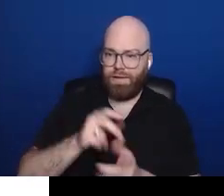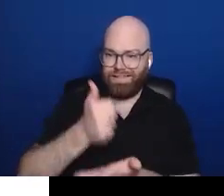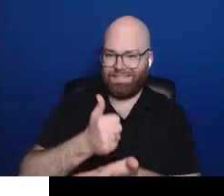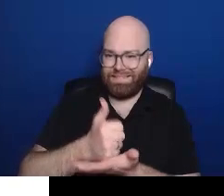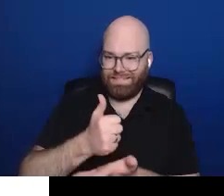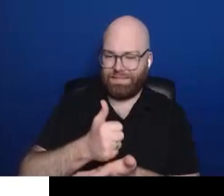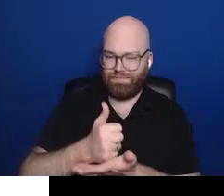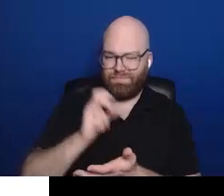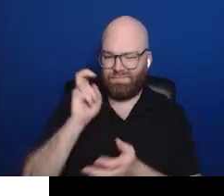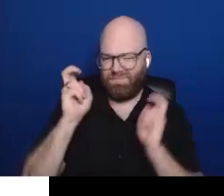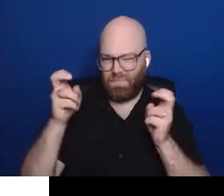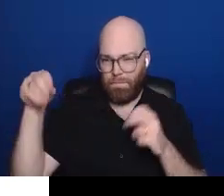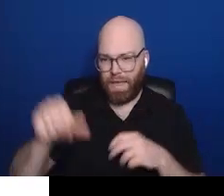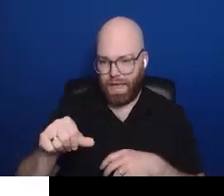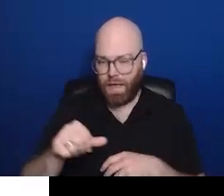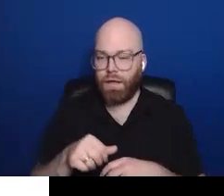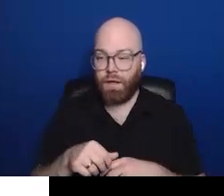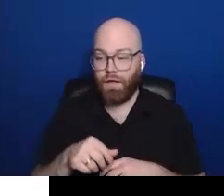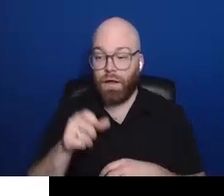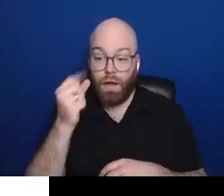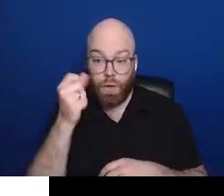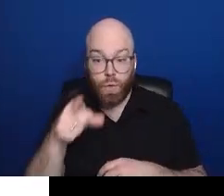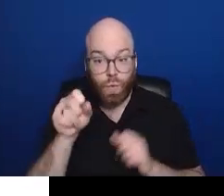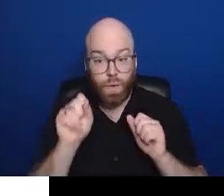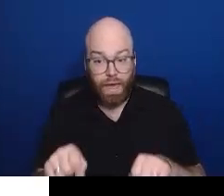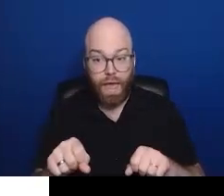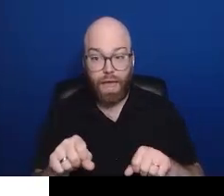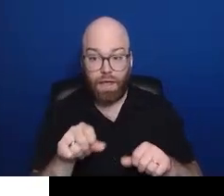And that would be talking directly with, the college to see if the college